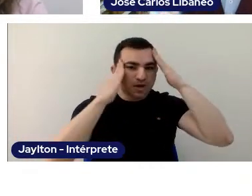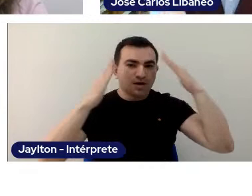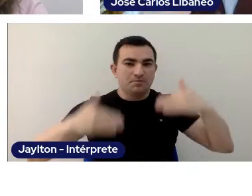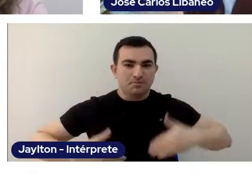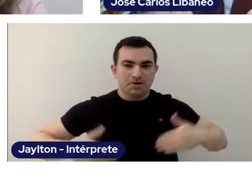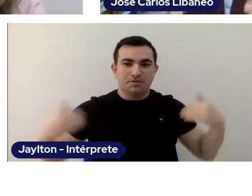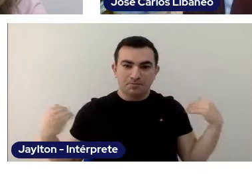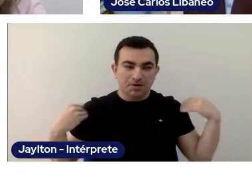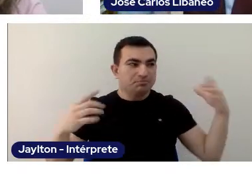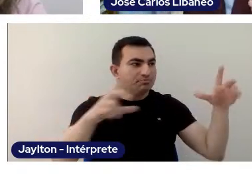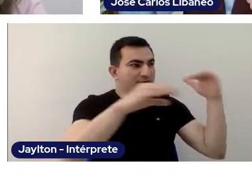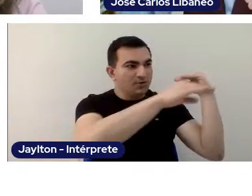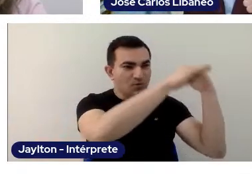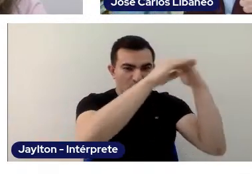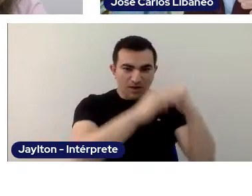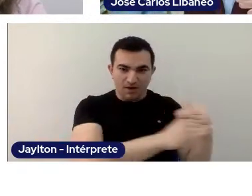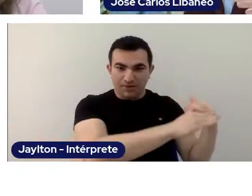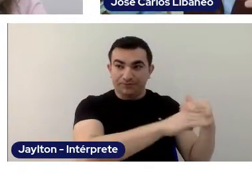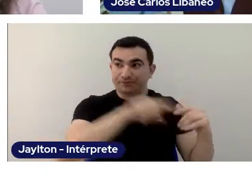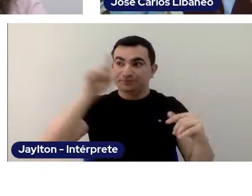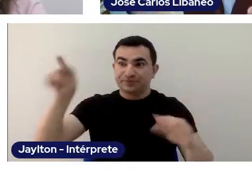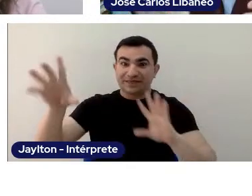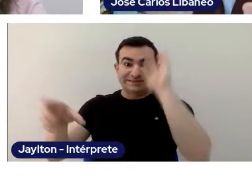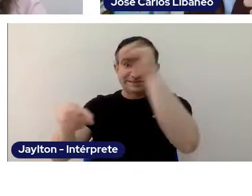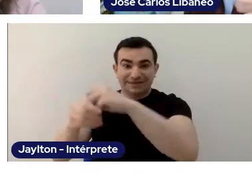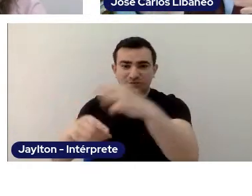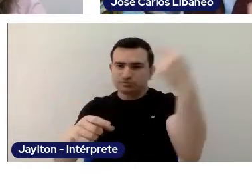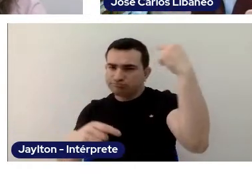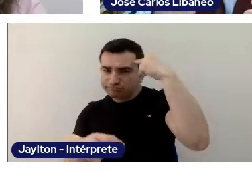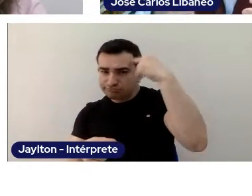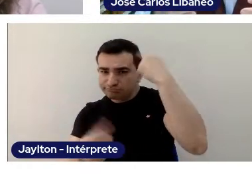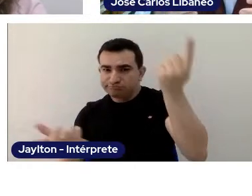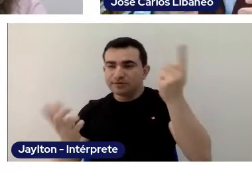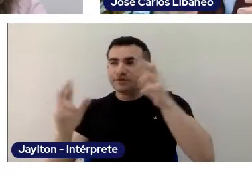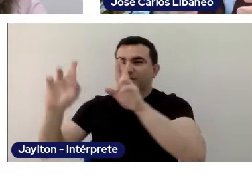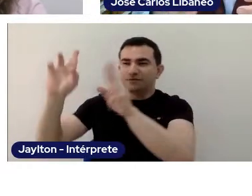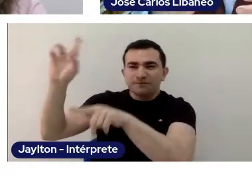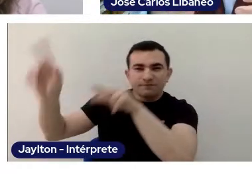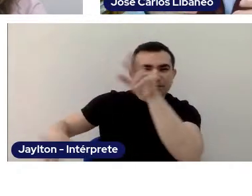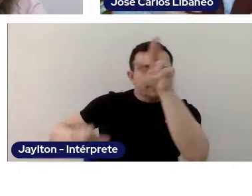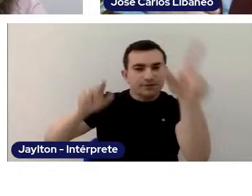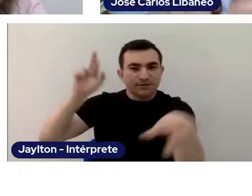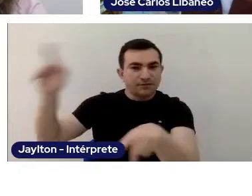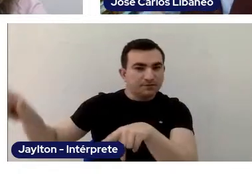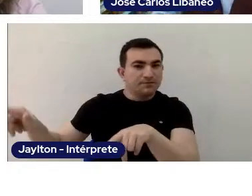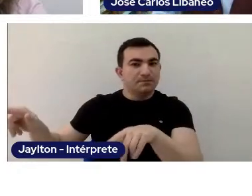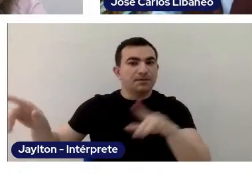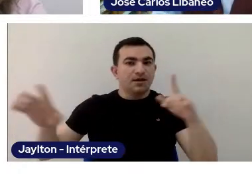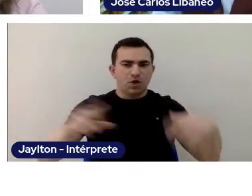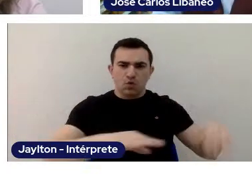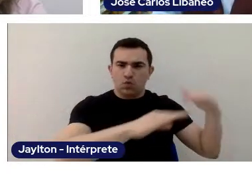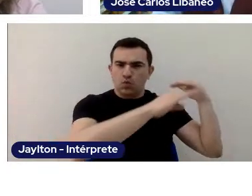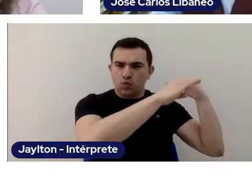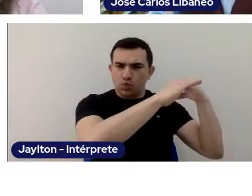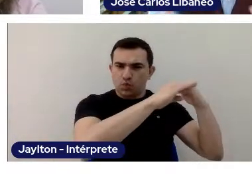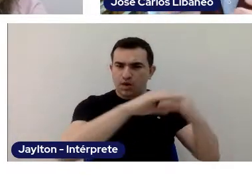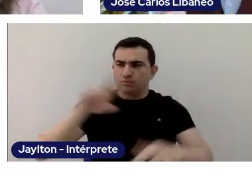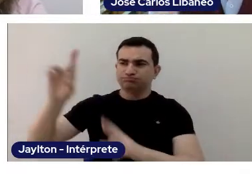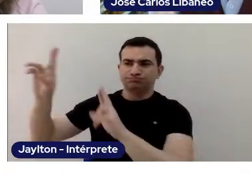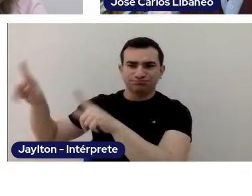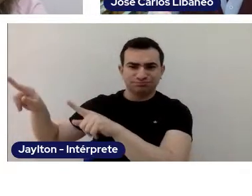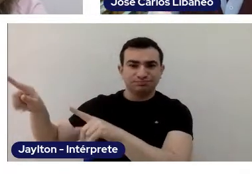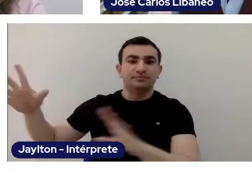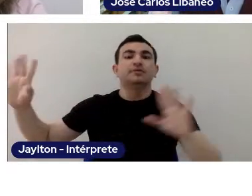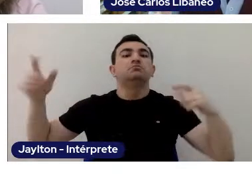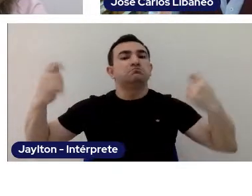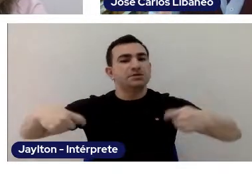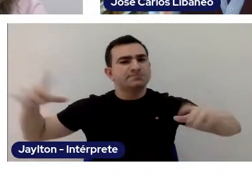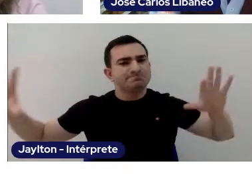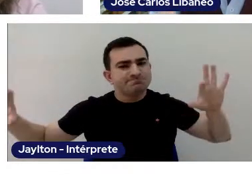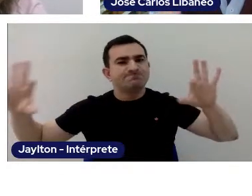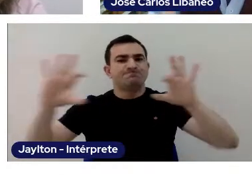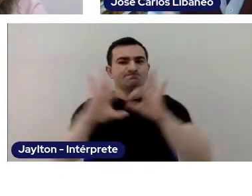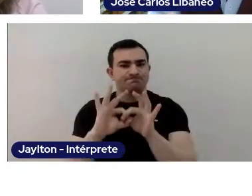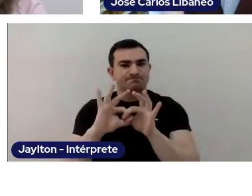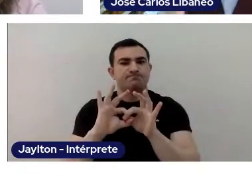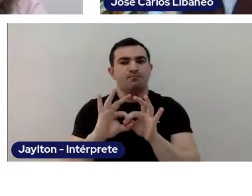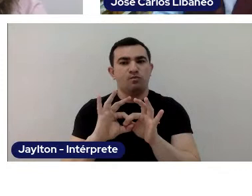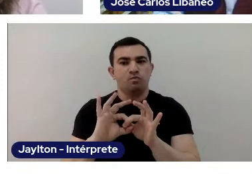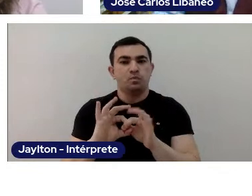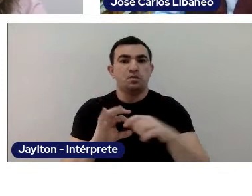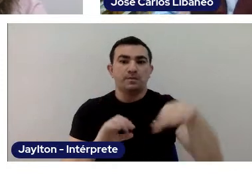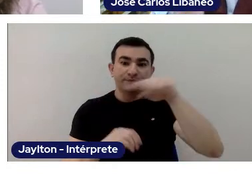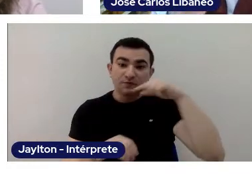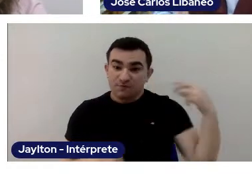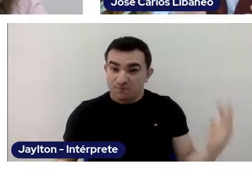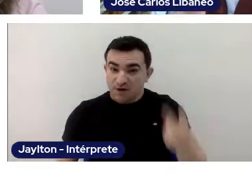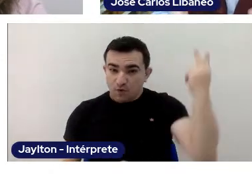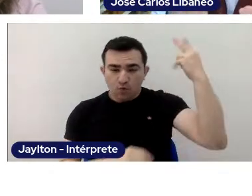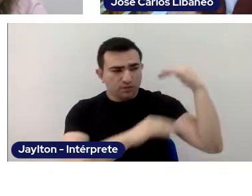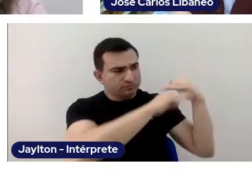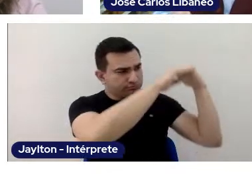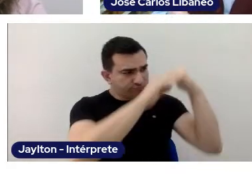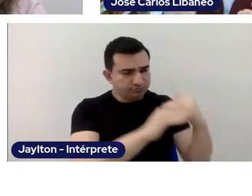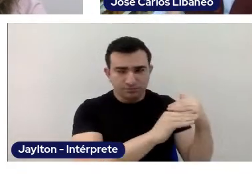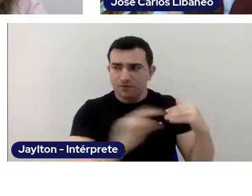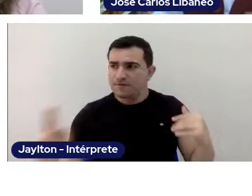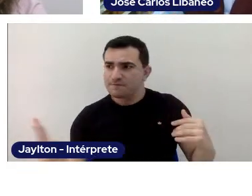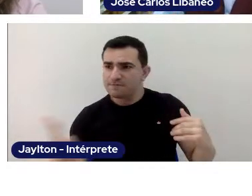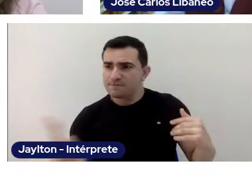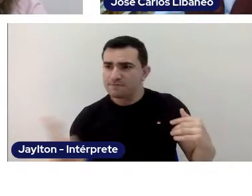That means to say, I cannot overvalue equality by harming differences, the same way that I cannot overvalue differences to the detriment of equality.